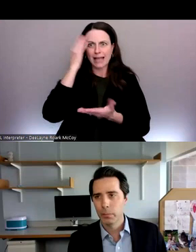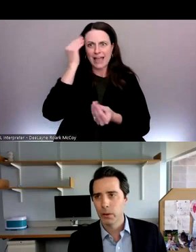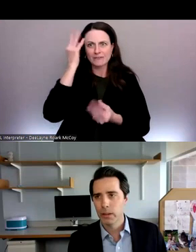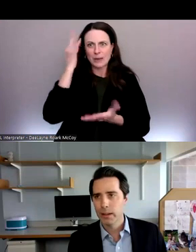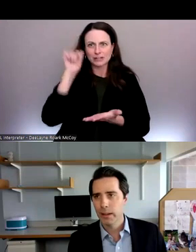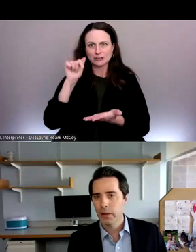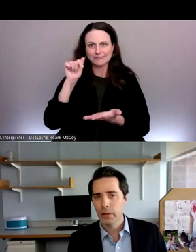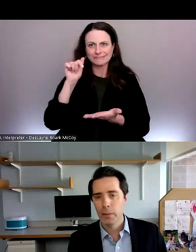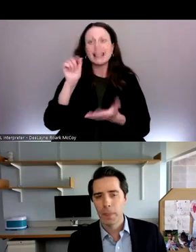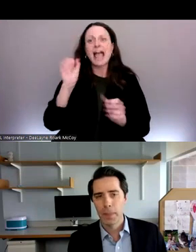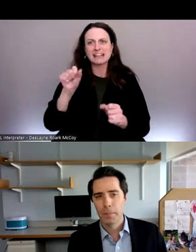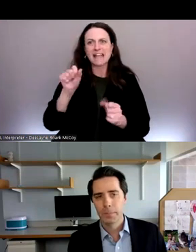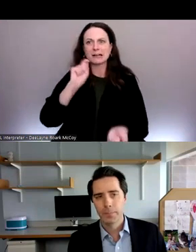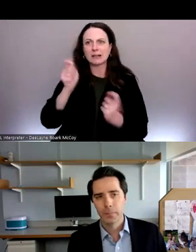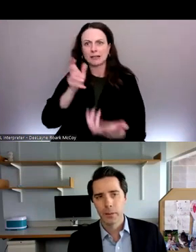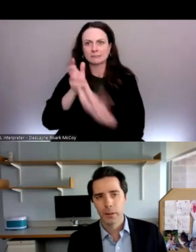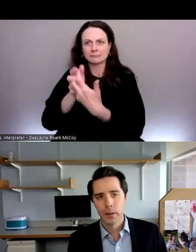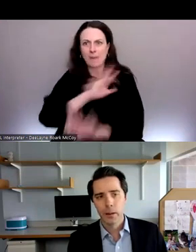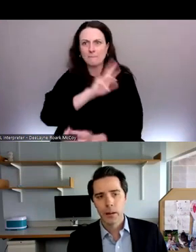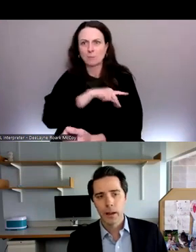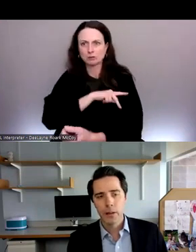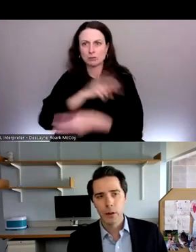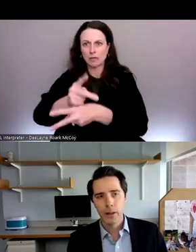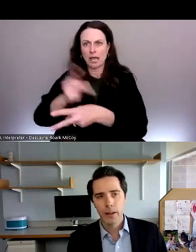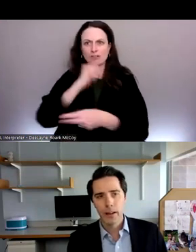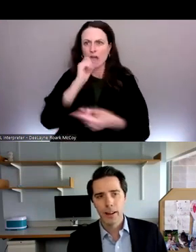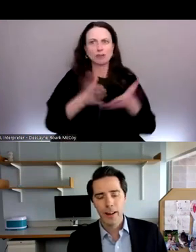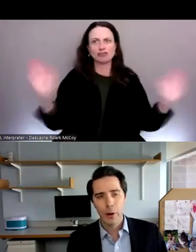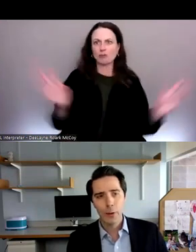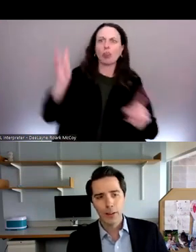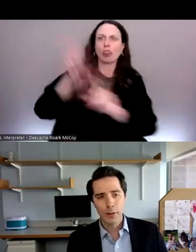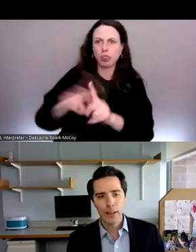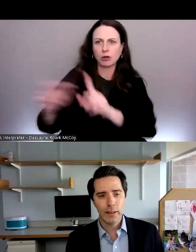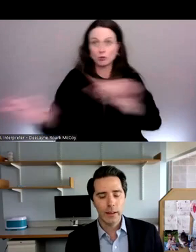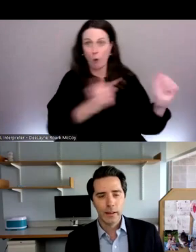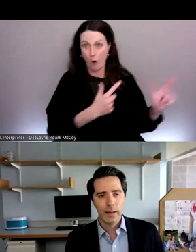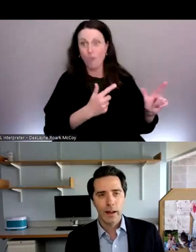personalized care